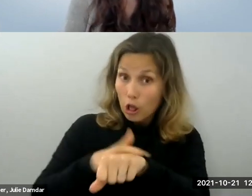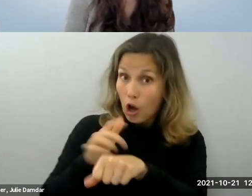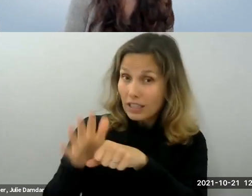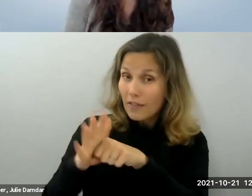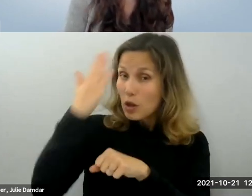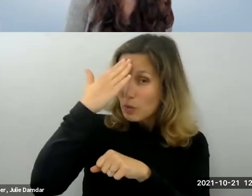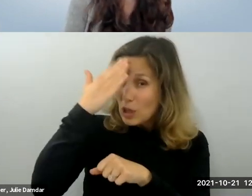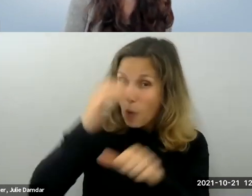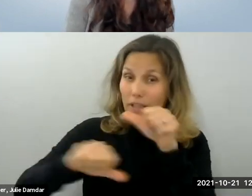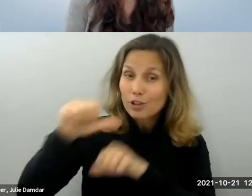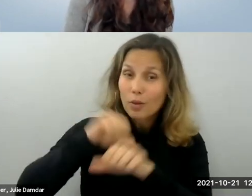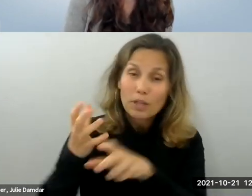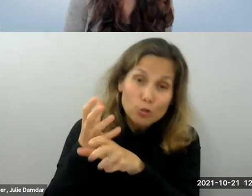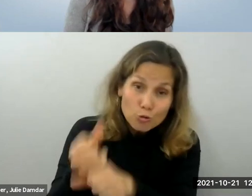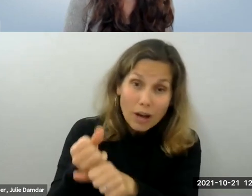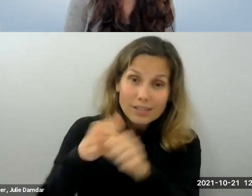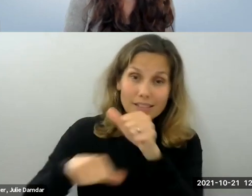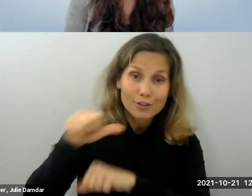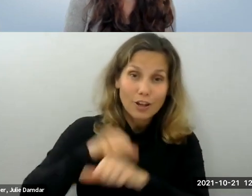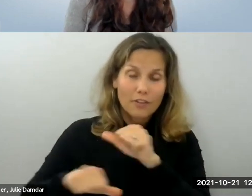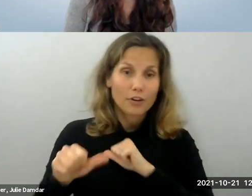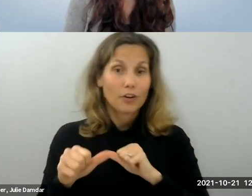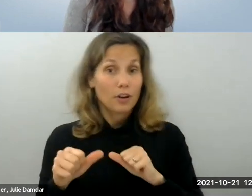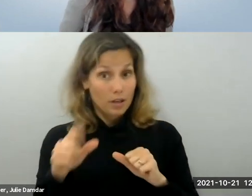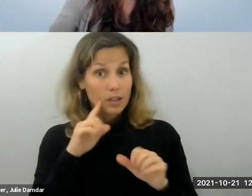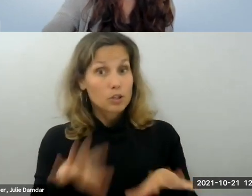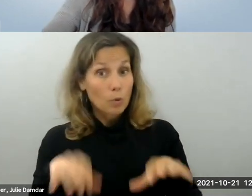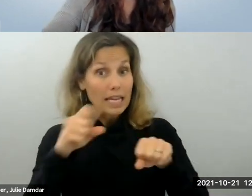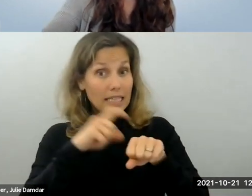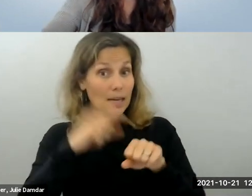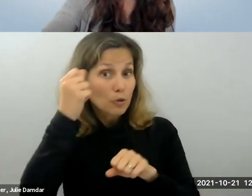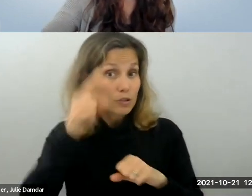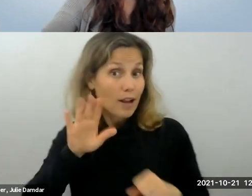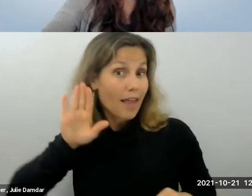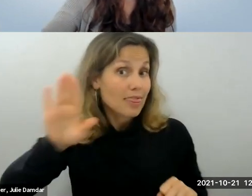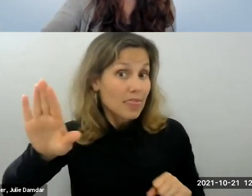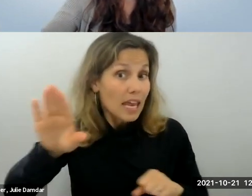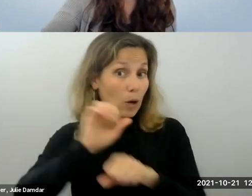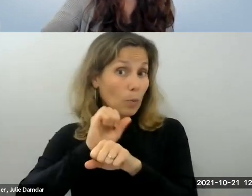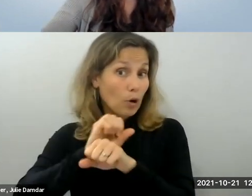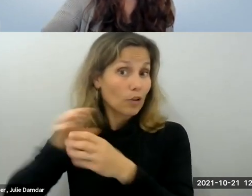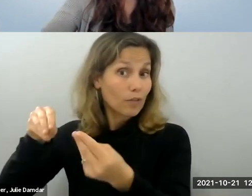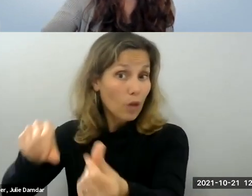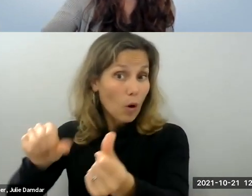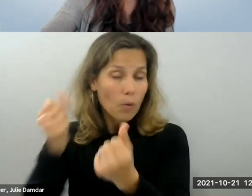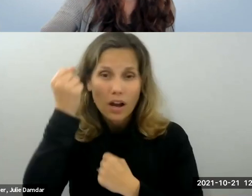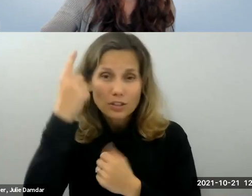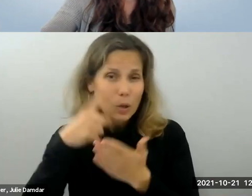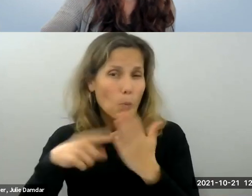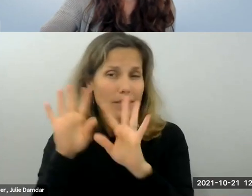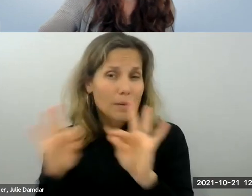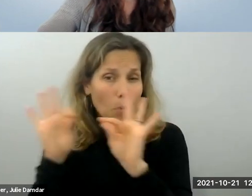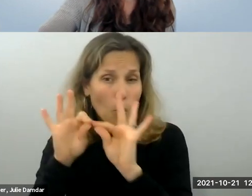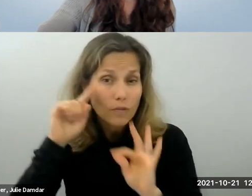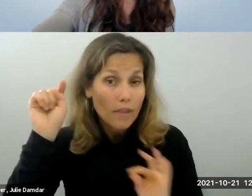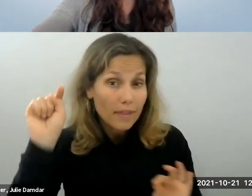Lisa Saldana (she/her/hers): So I would say, taking the time to really understand their workflow to really understand what's valuable to them and then how that could.